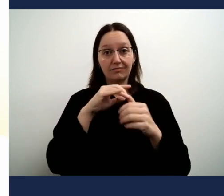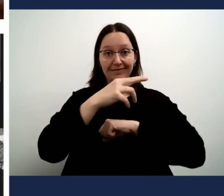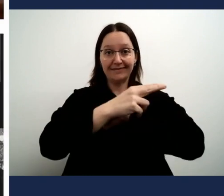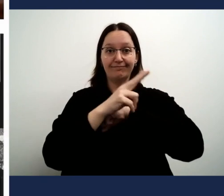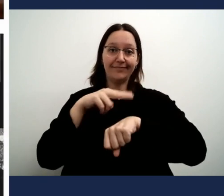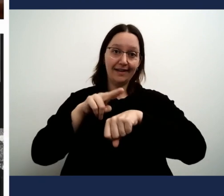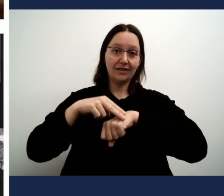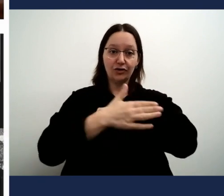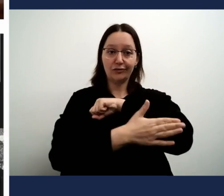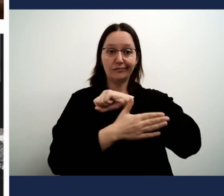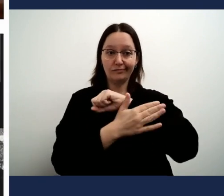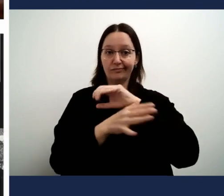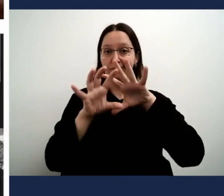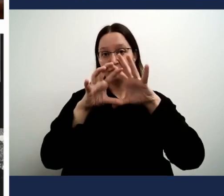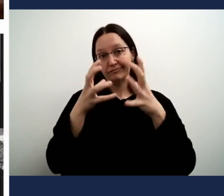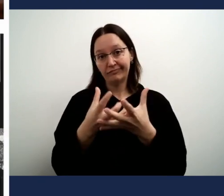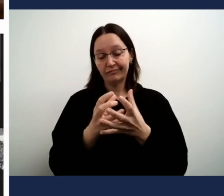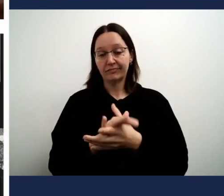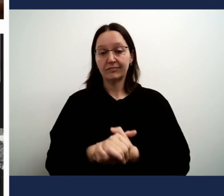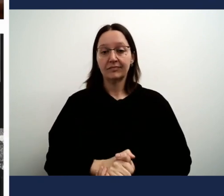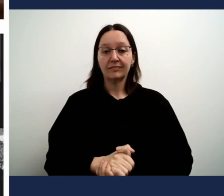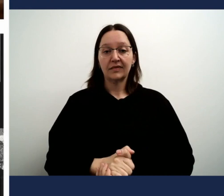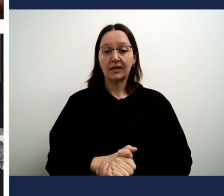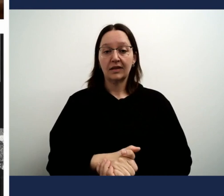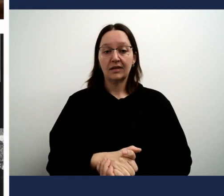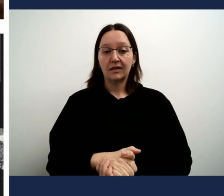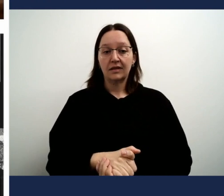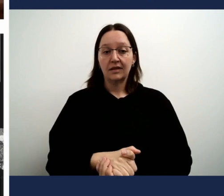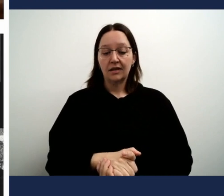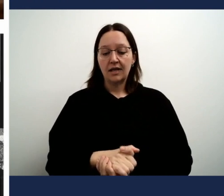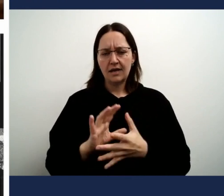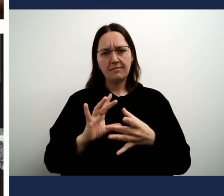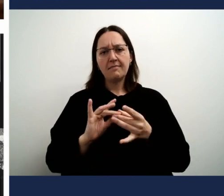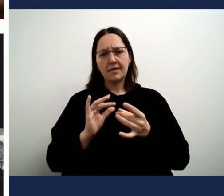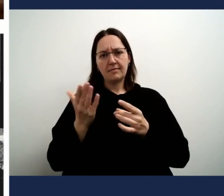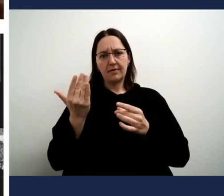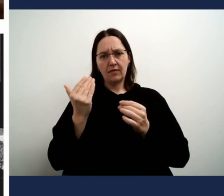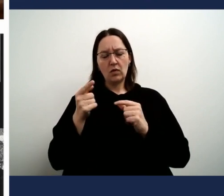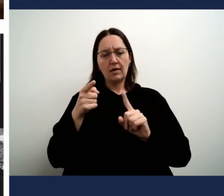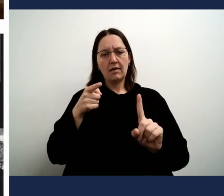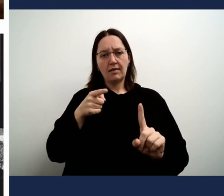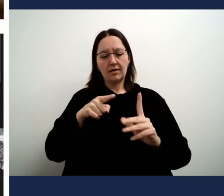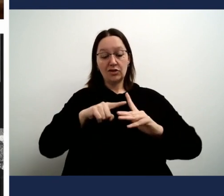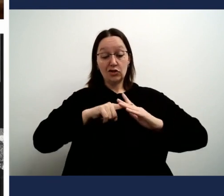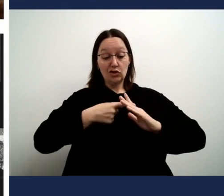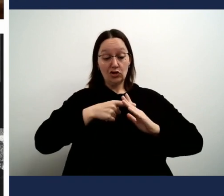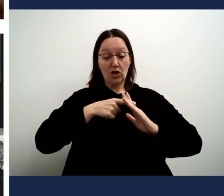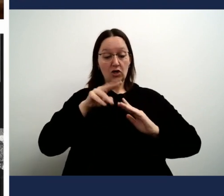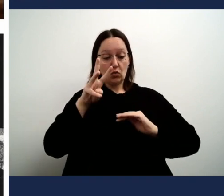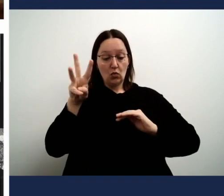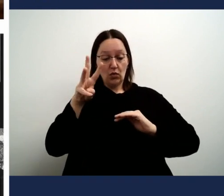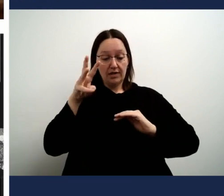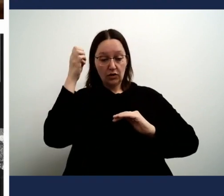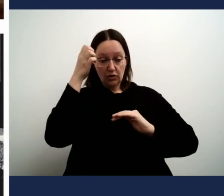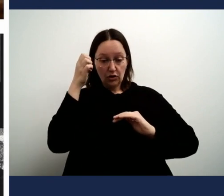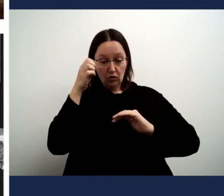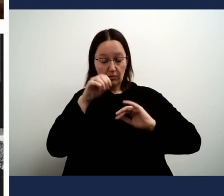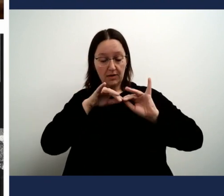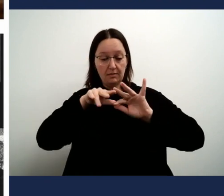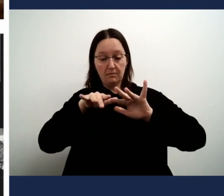which is actually this month, that celebrated in this case diverse Arab women hailing from different Arab countries. Another group that is impacted by islamophobia are the